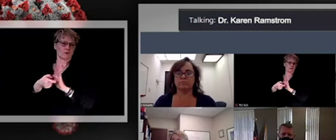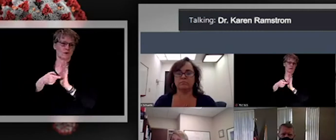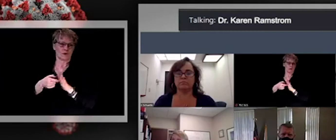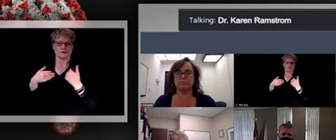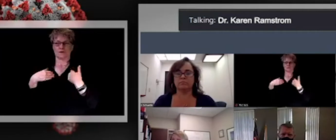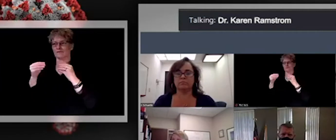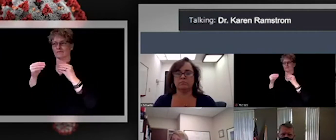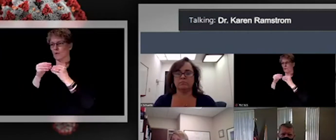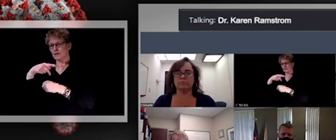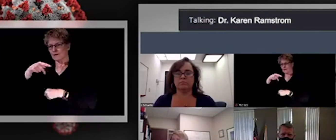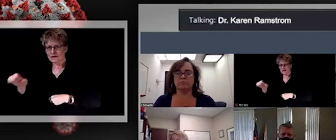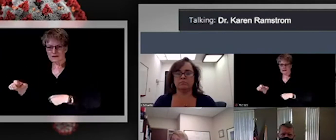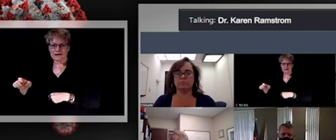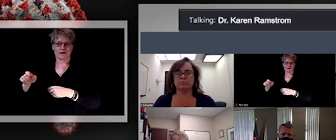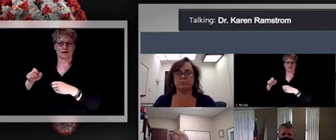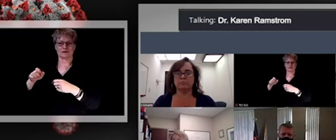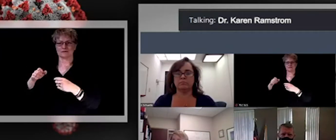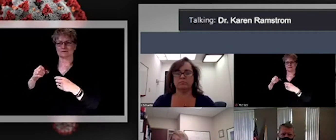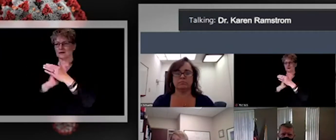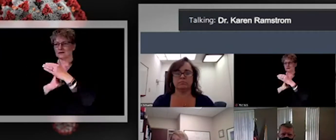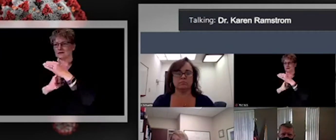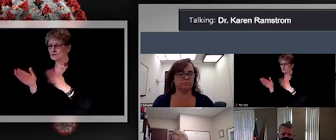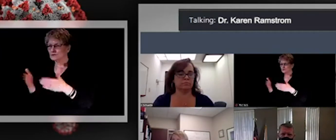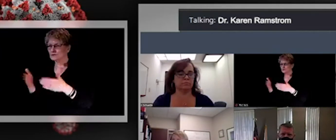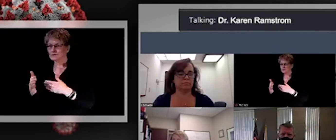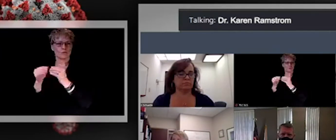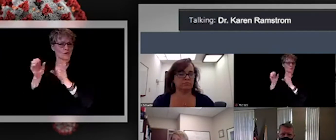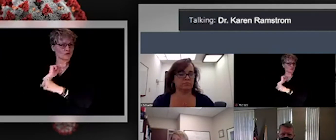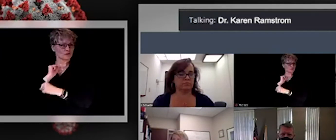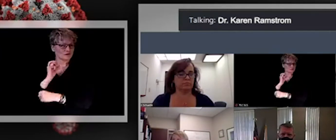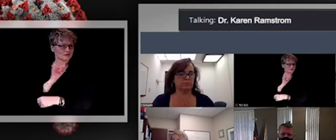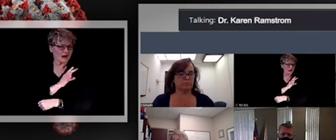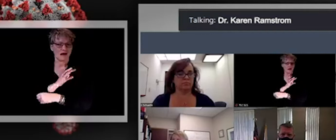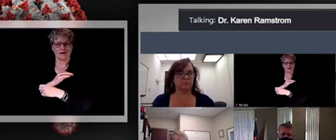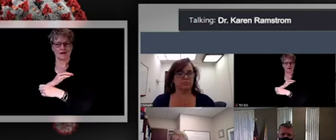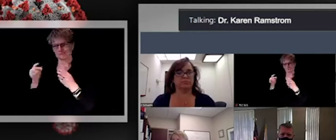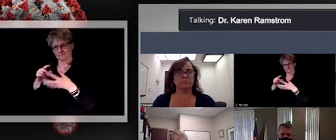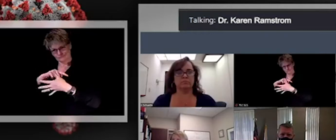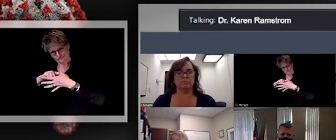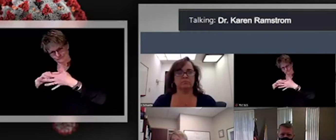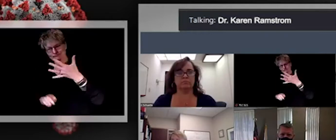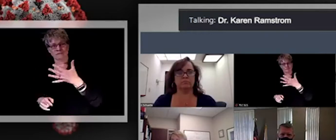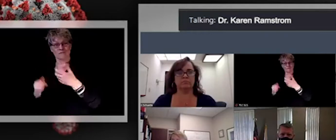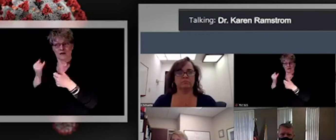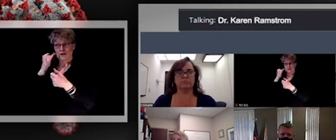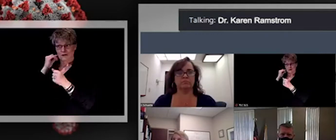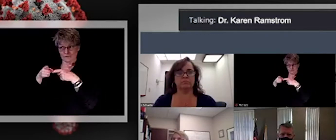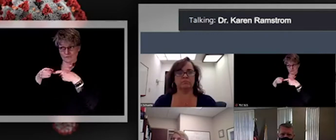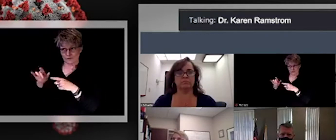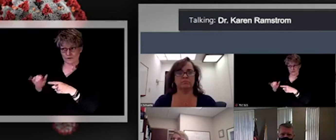during the course of their care they actually develop COVID-19 related issues, they continue